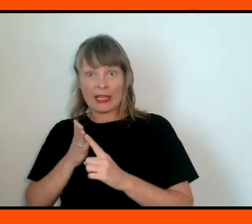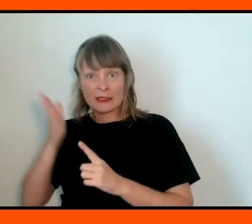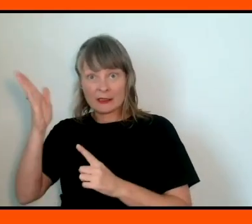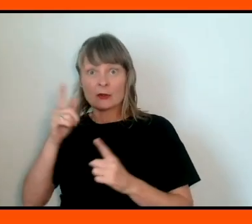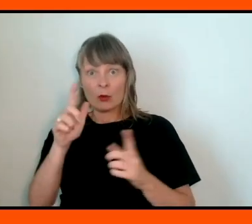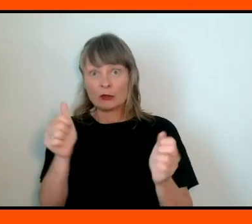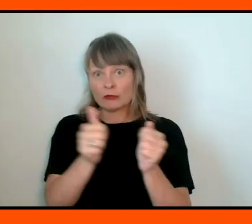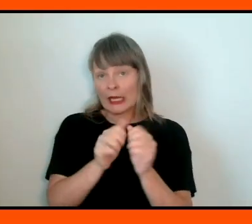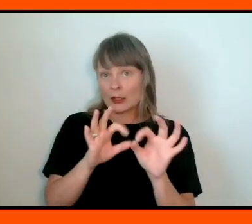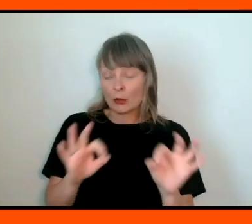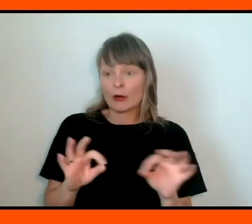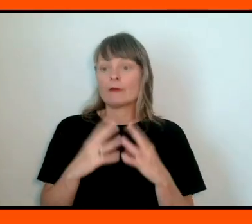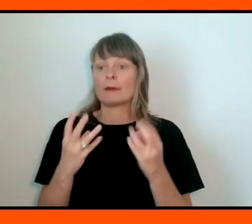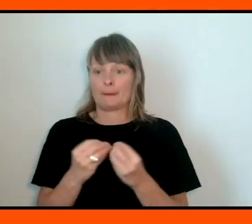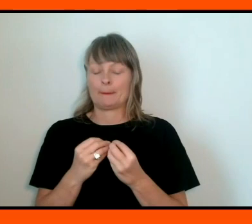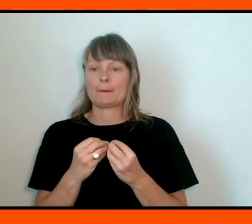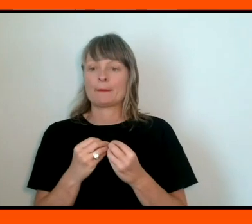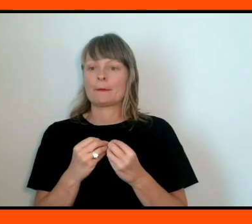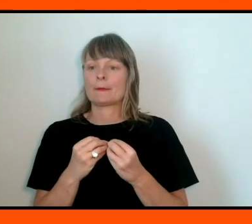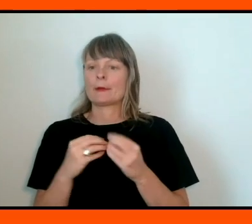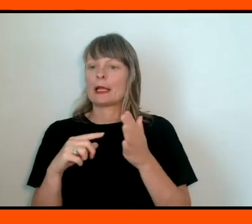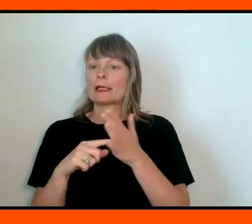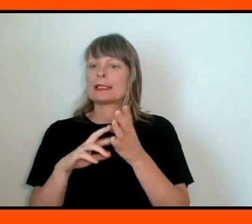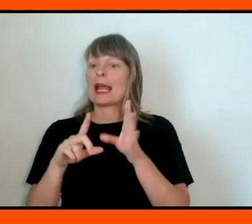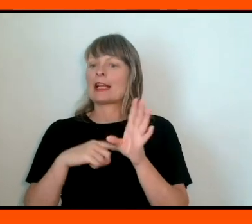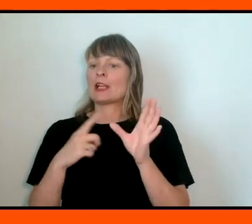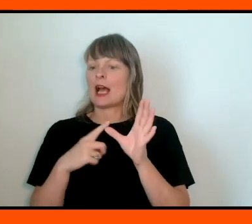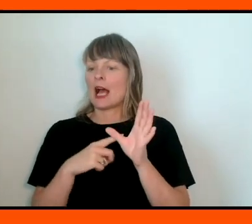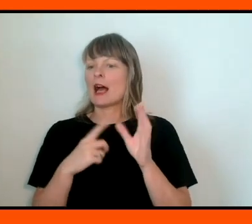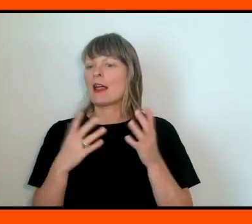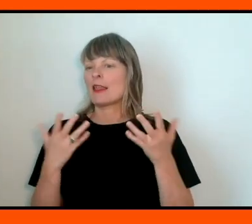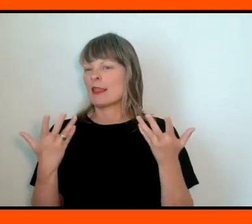Thank you so much. That’s really all the time we have for questions today.